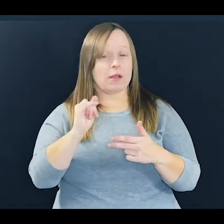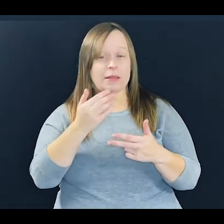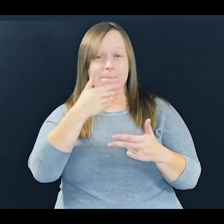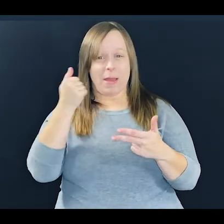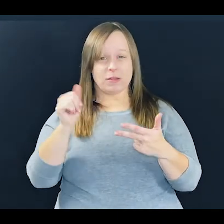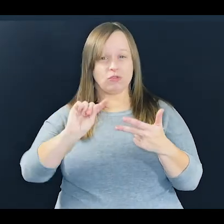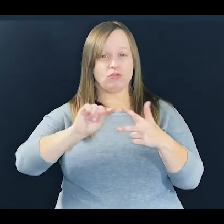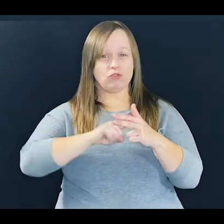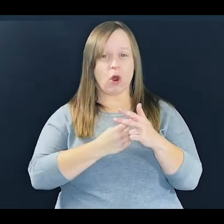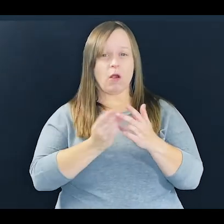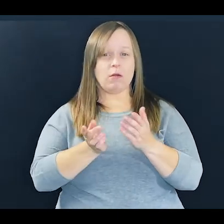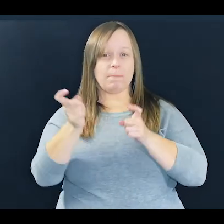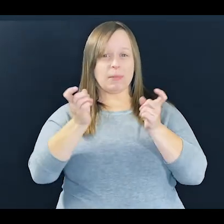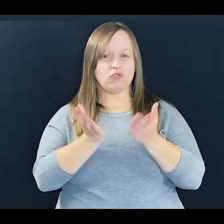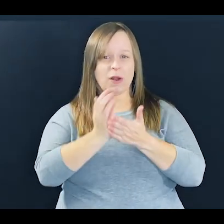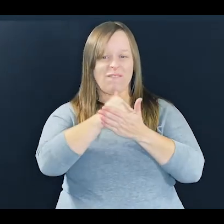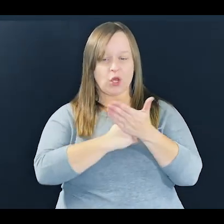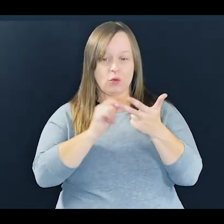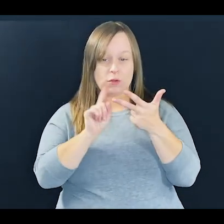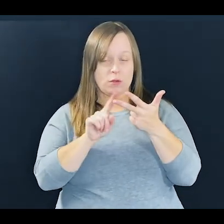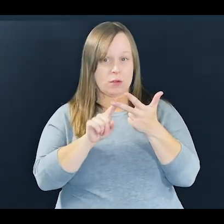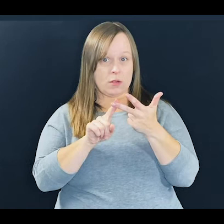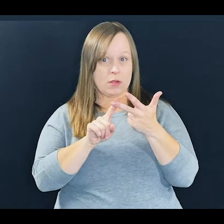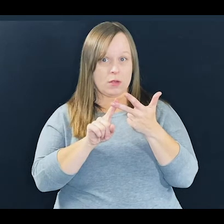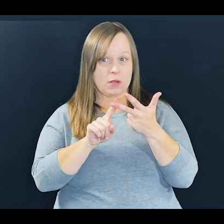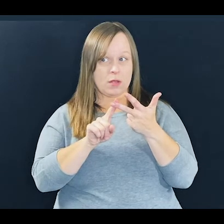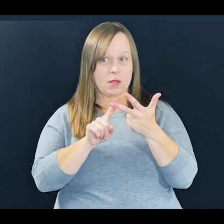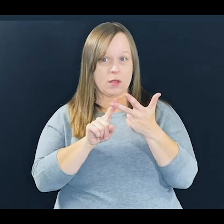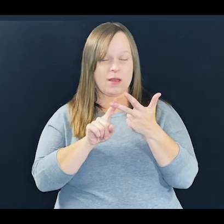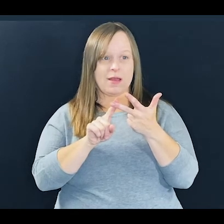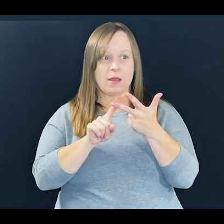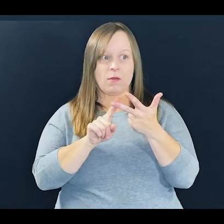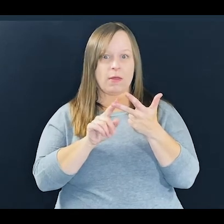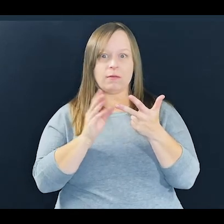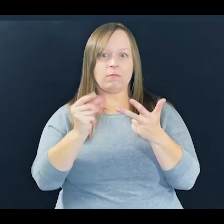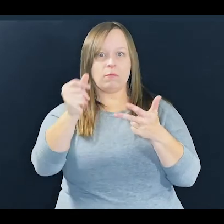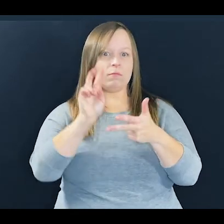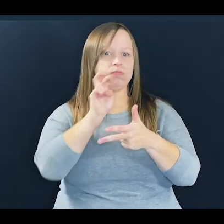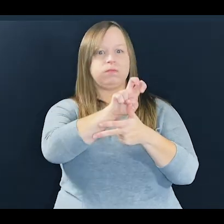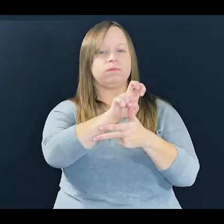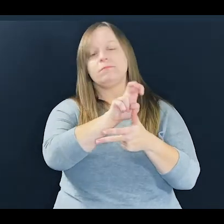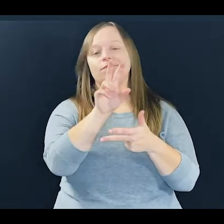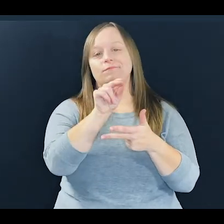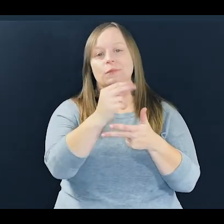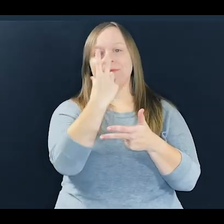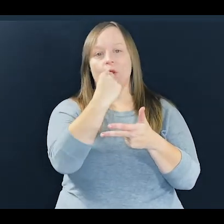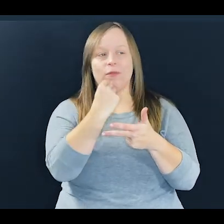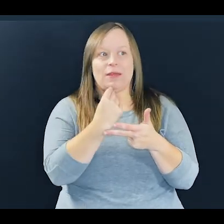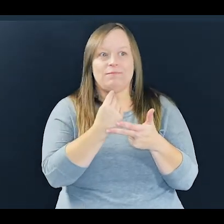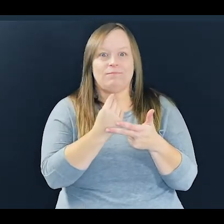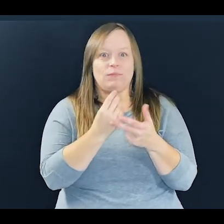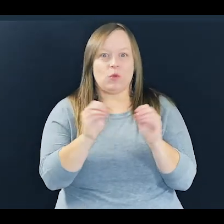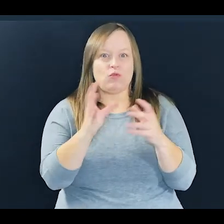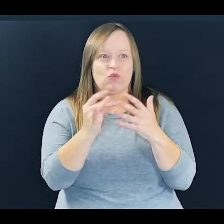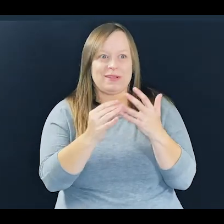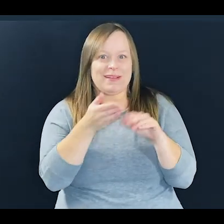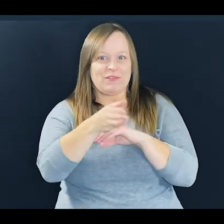to start at the administrative review process step, as opposed to going right to the impartial hearing. Is that correct, Sarah?